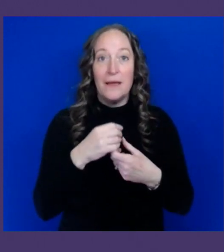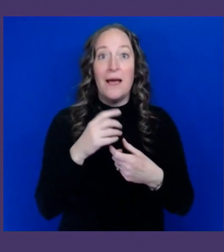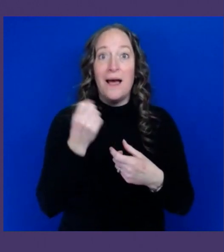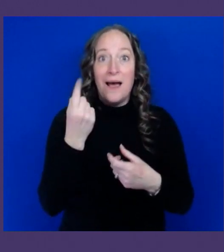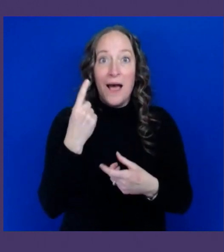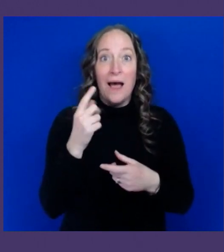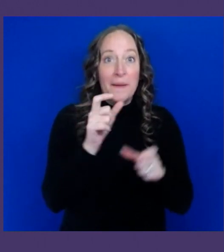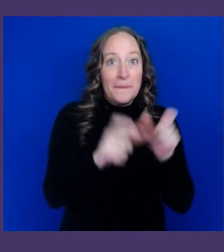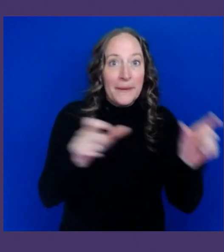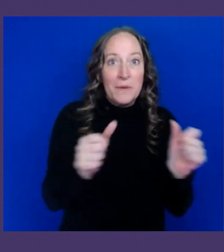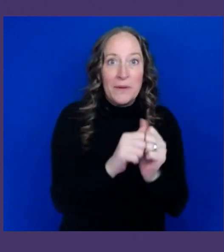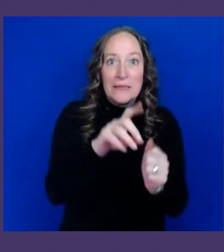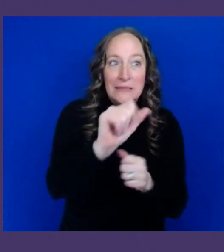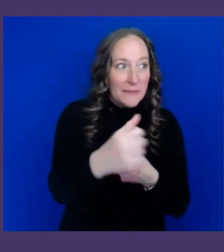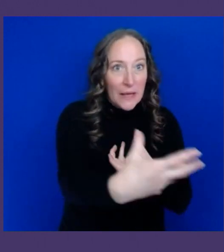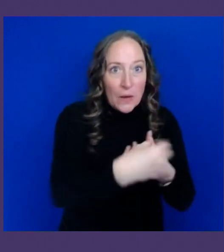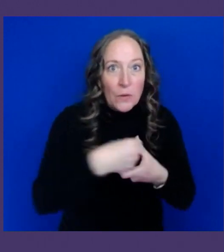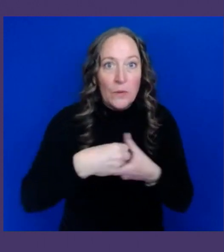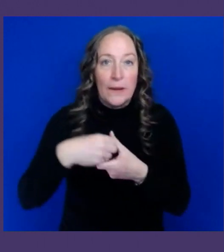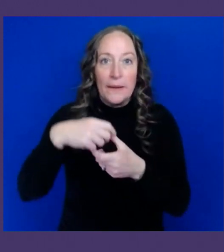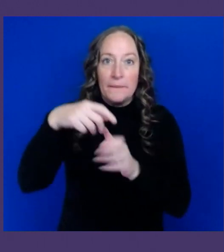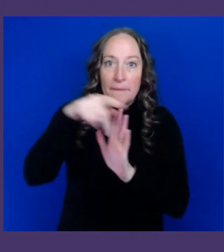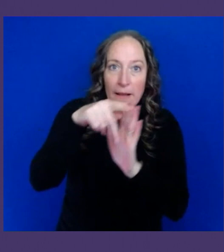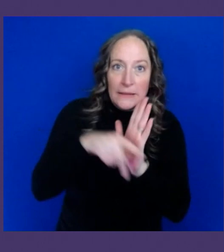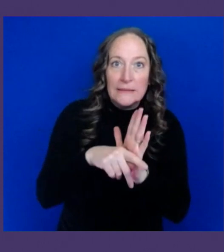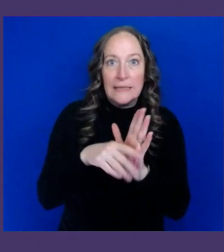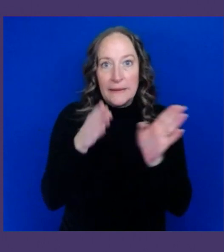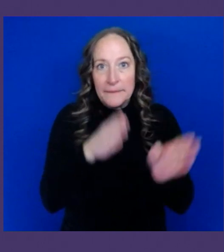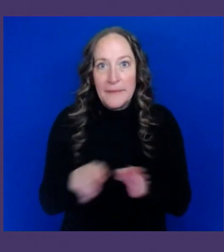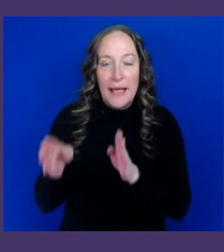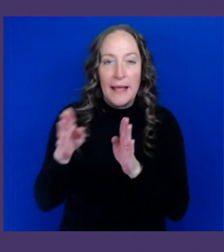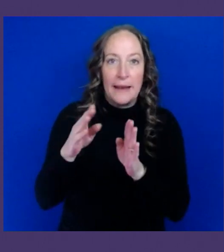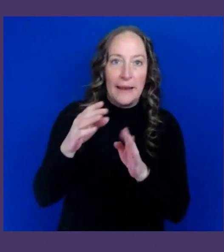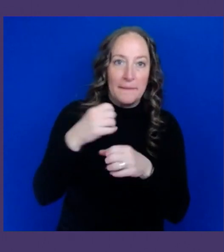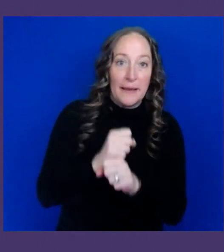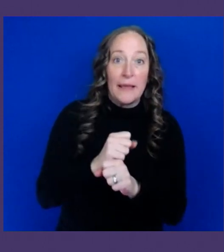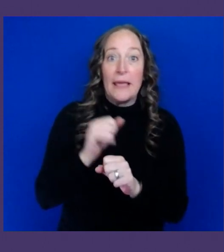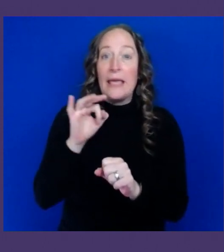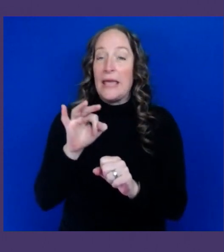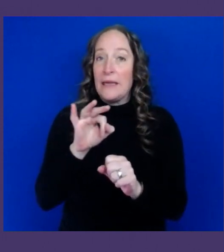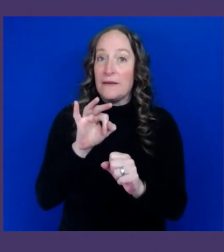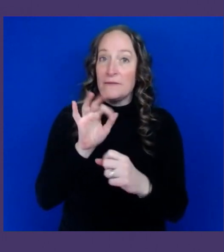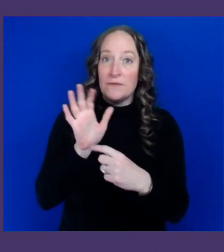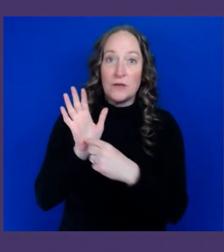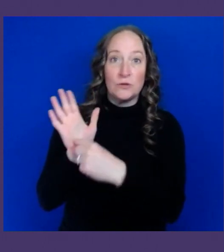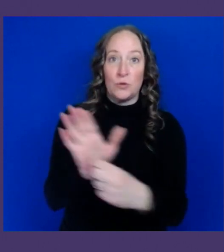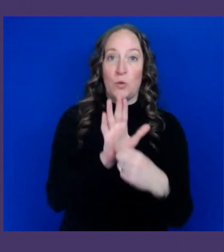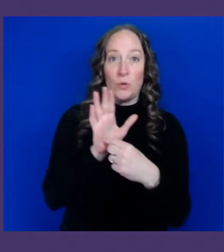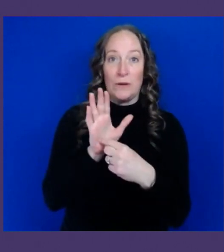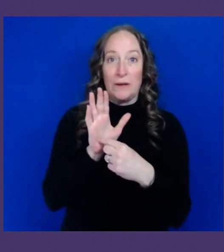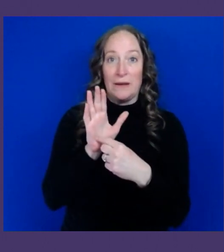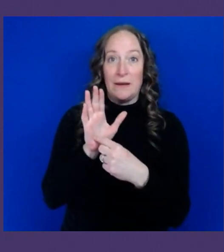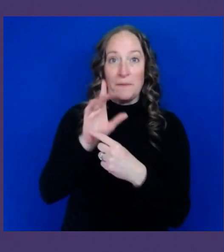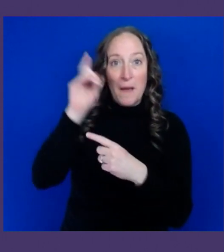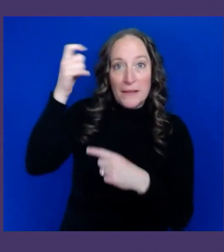policy making, when they're represented in the media or in visible leadership positions in politics or the corporate world,